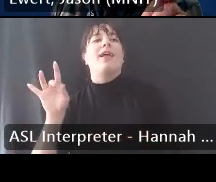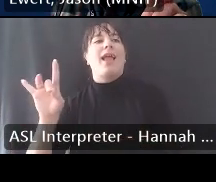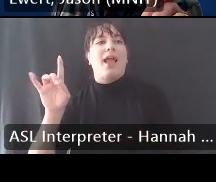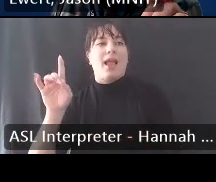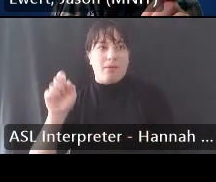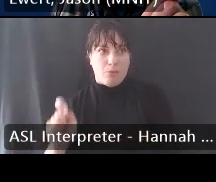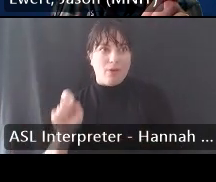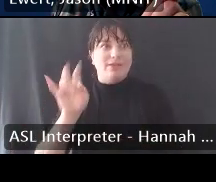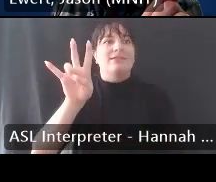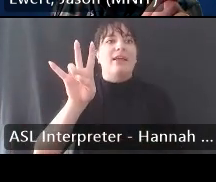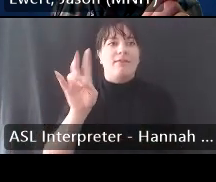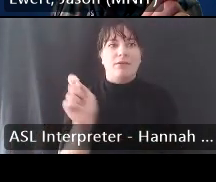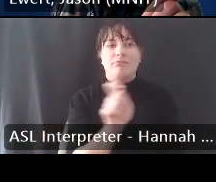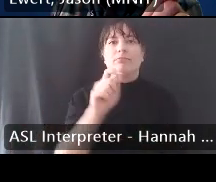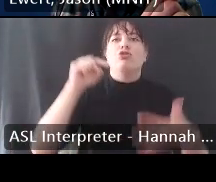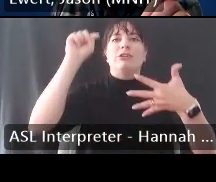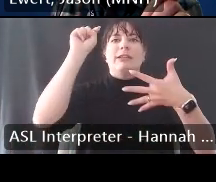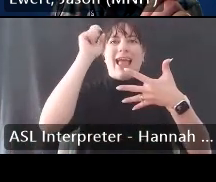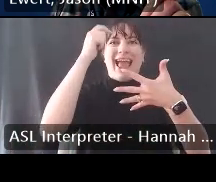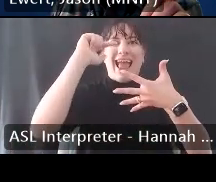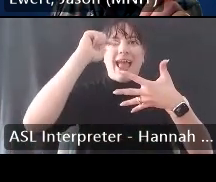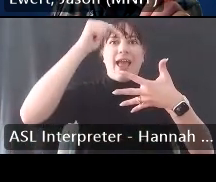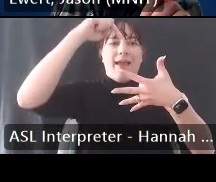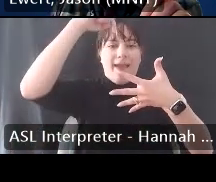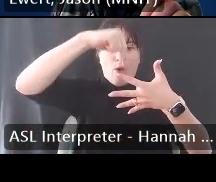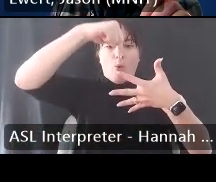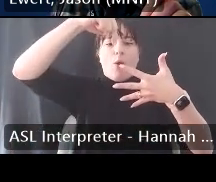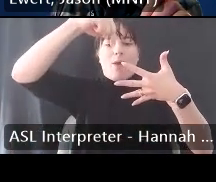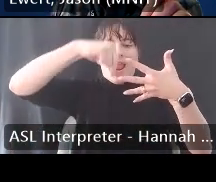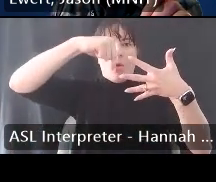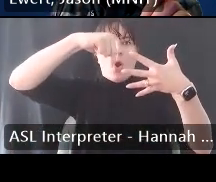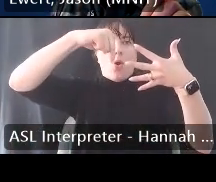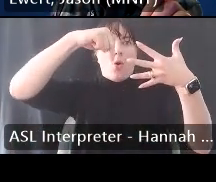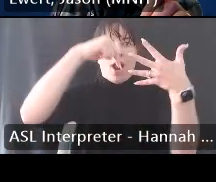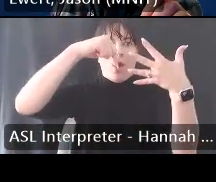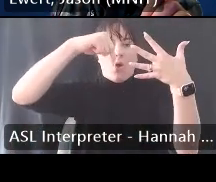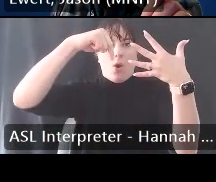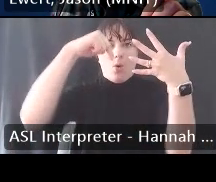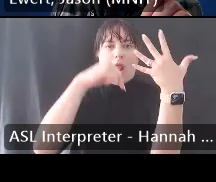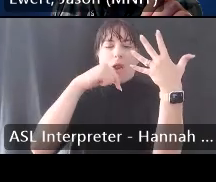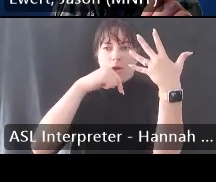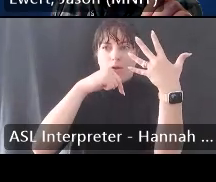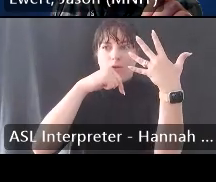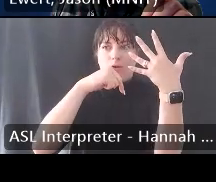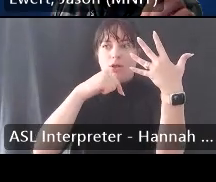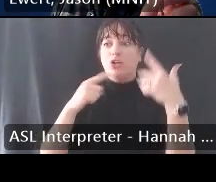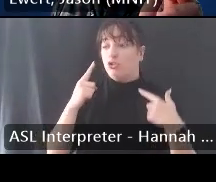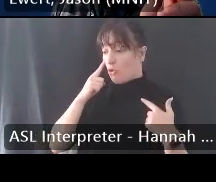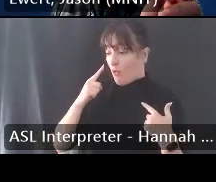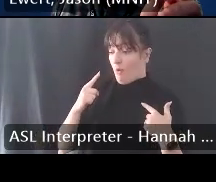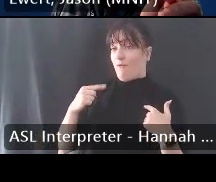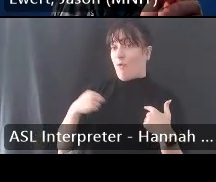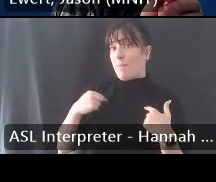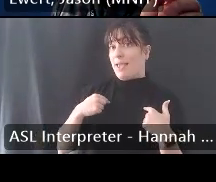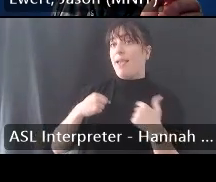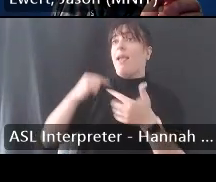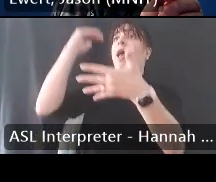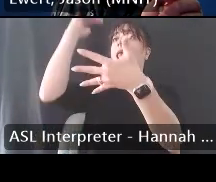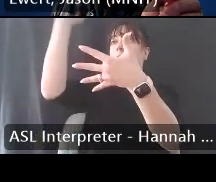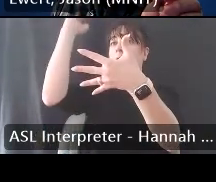I'm just arrowing down again. So this is, to me, being presented linearly. Greater 8.7-12.8.